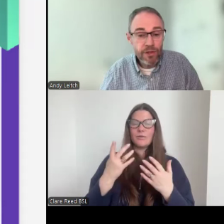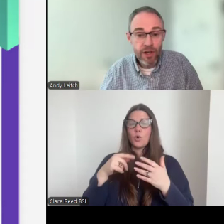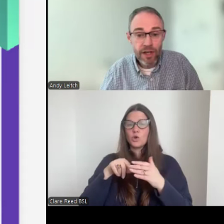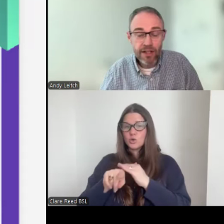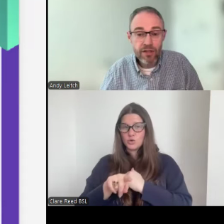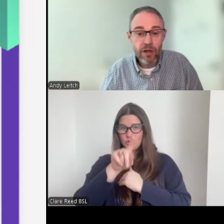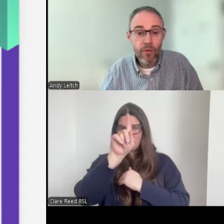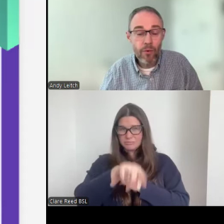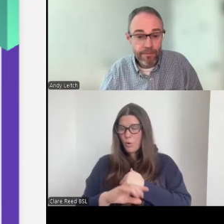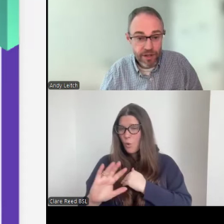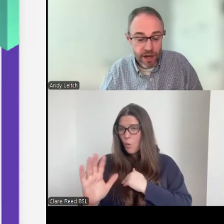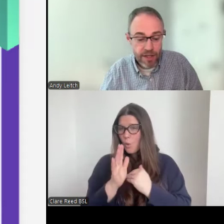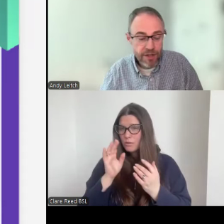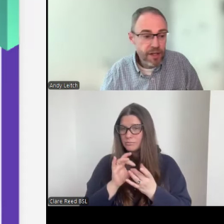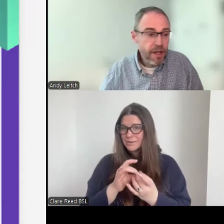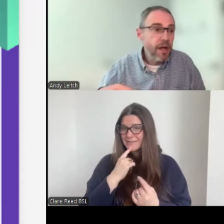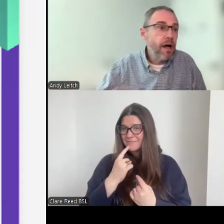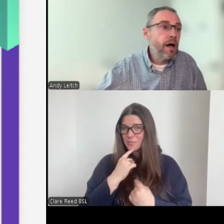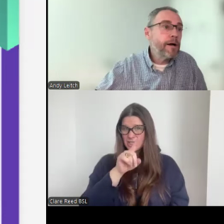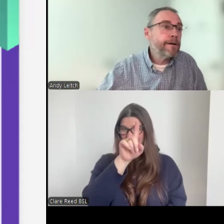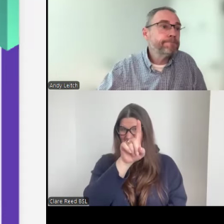which you can access on our website.